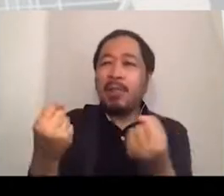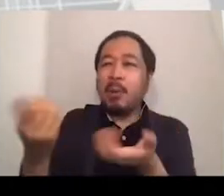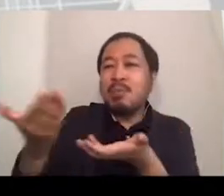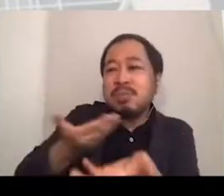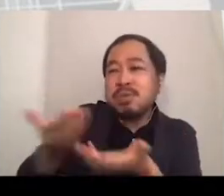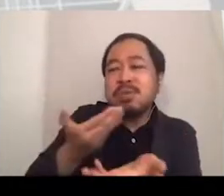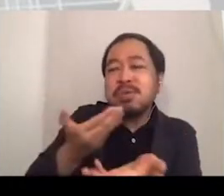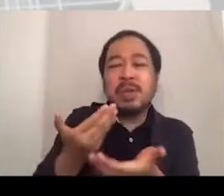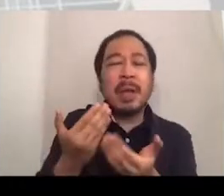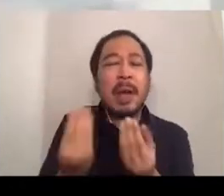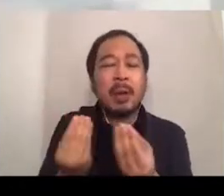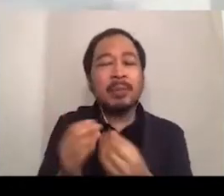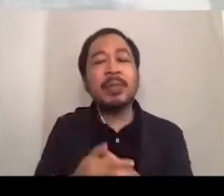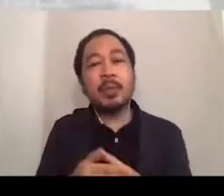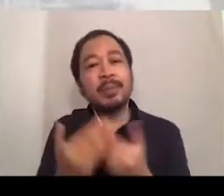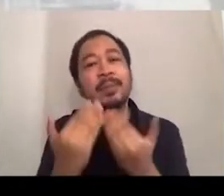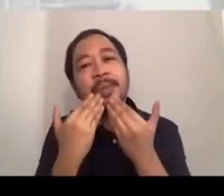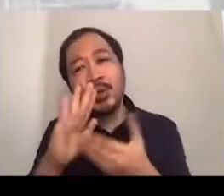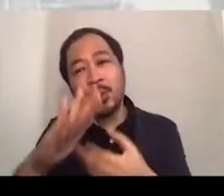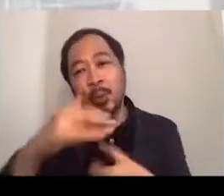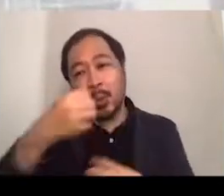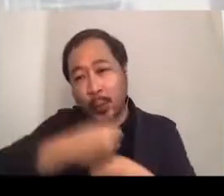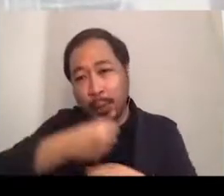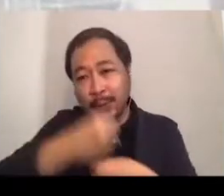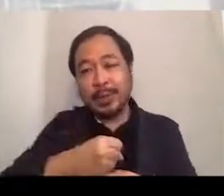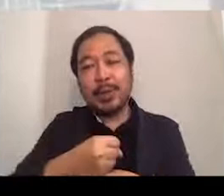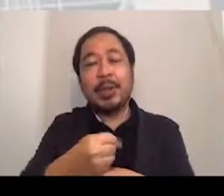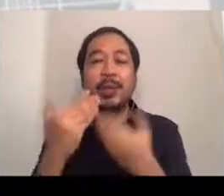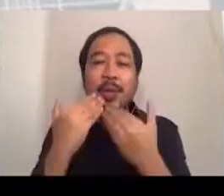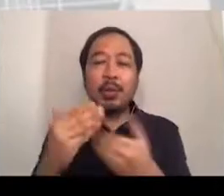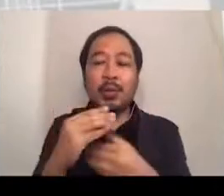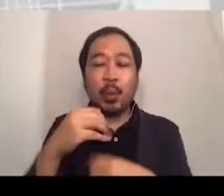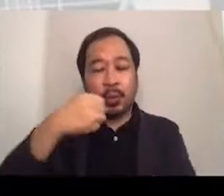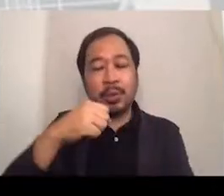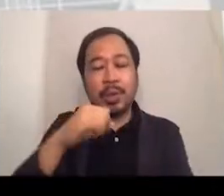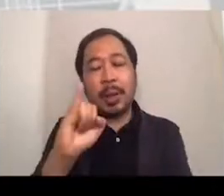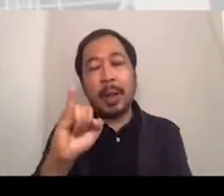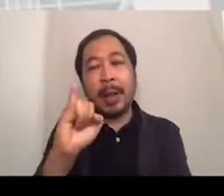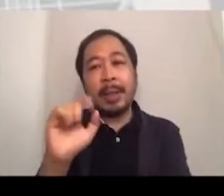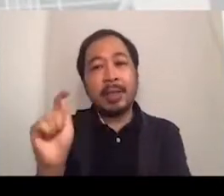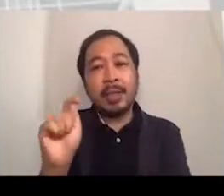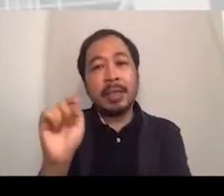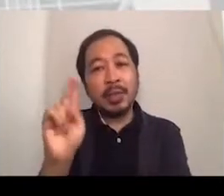Thank you so much. Our next speaker is Mr. Stephen Sui,